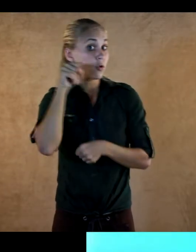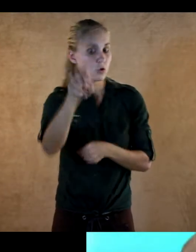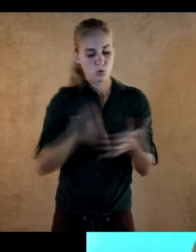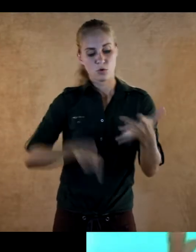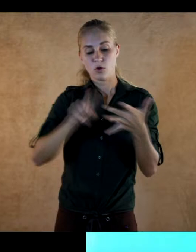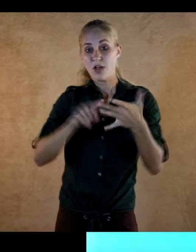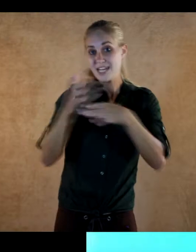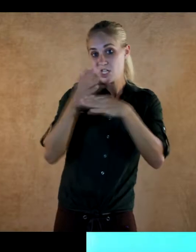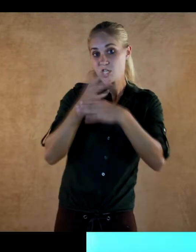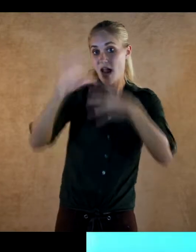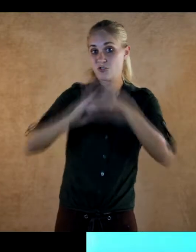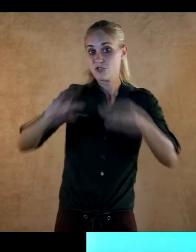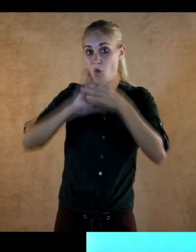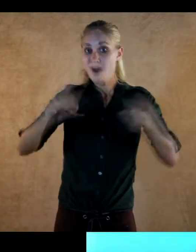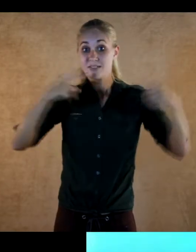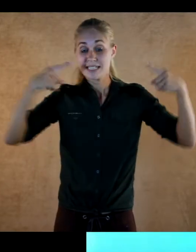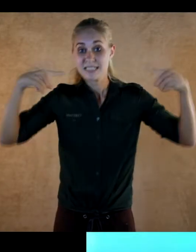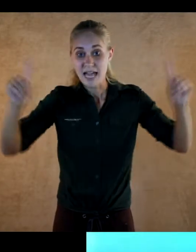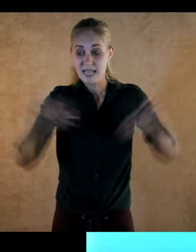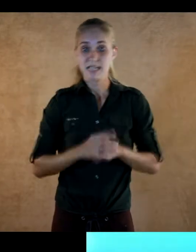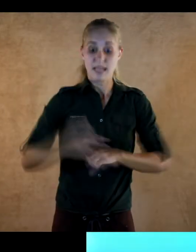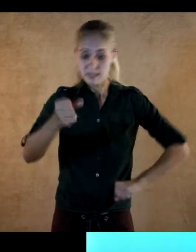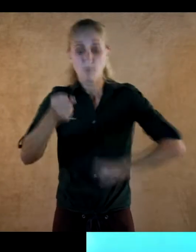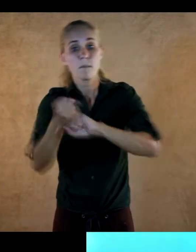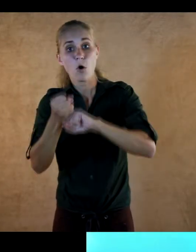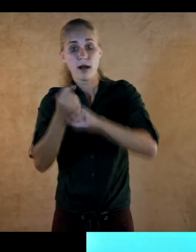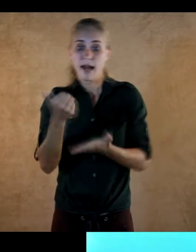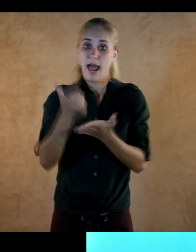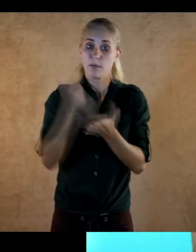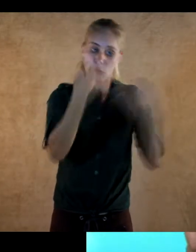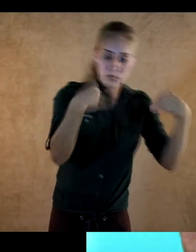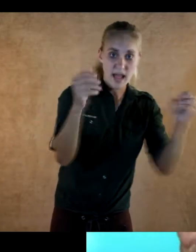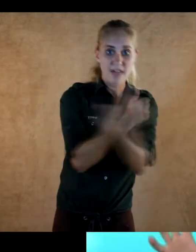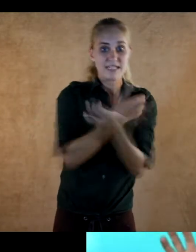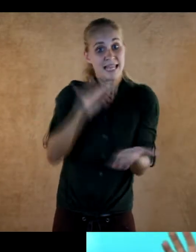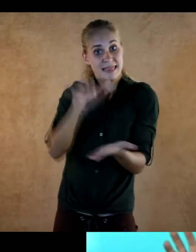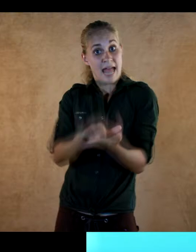SHARE your testimonials. Stories sell, facts tell. This is where all the magic happens.